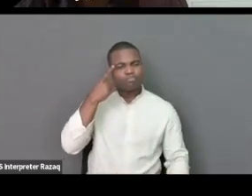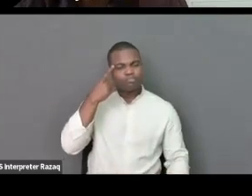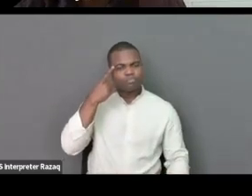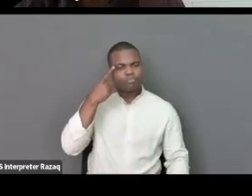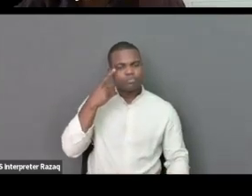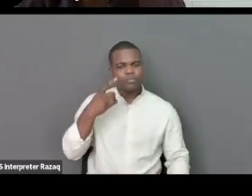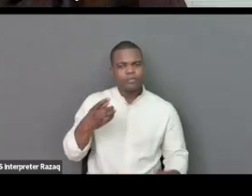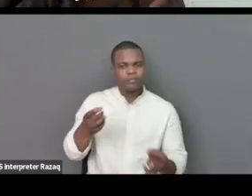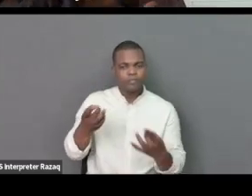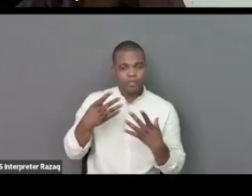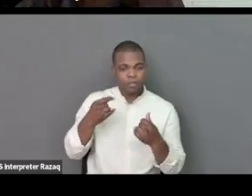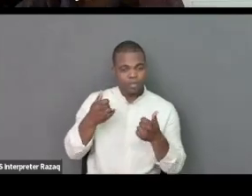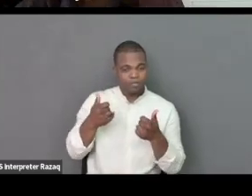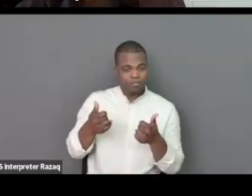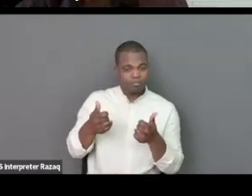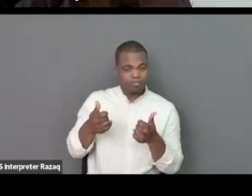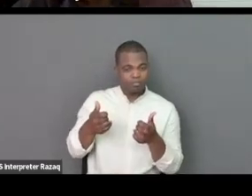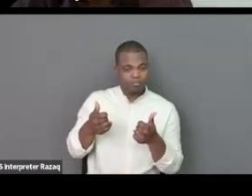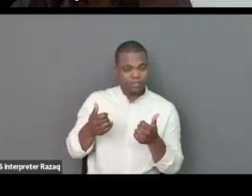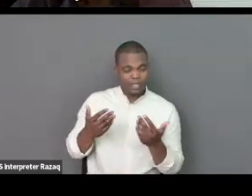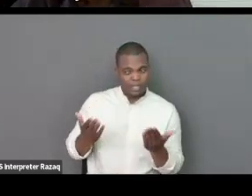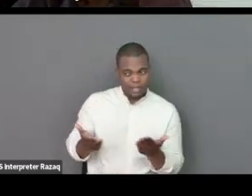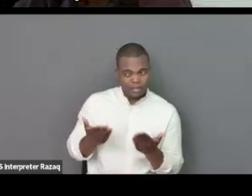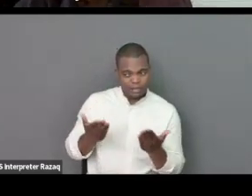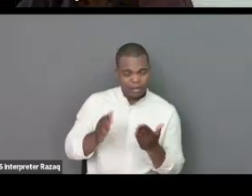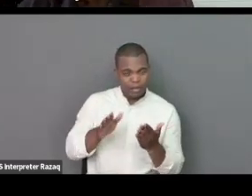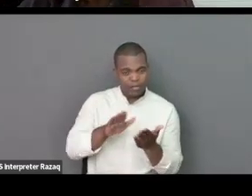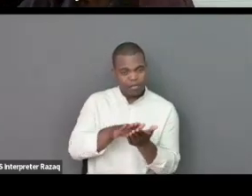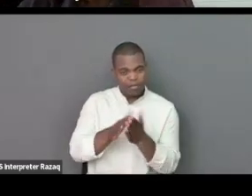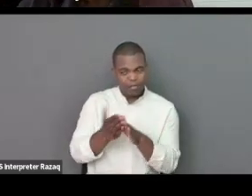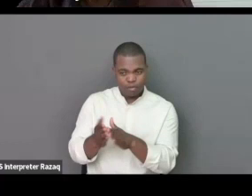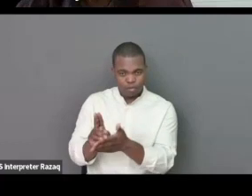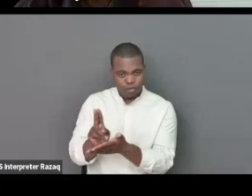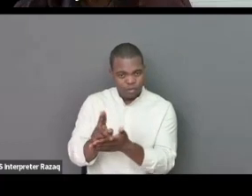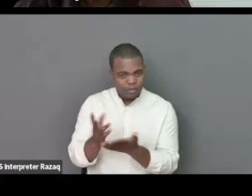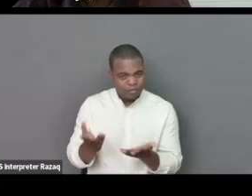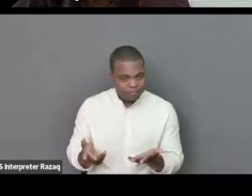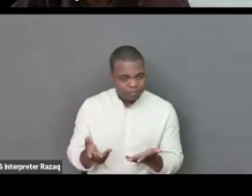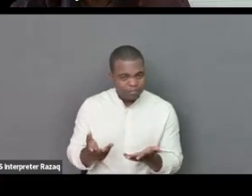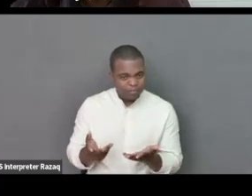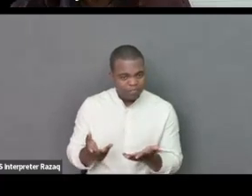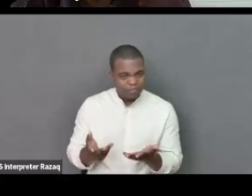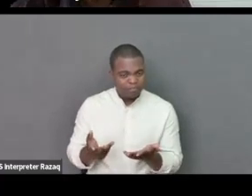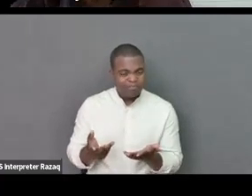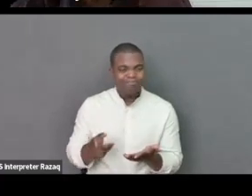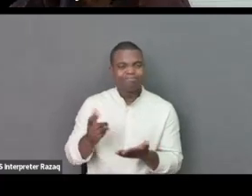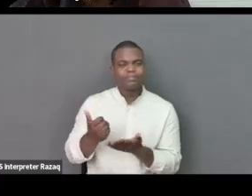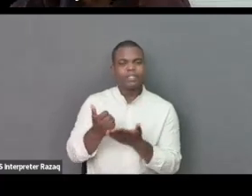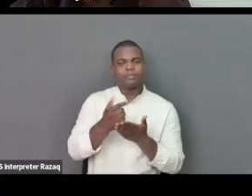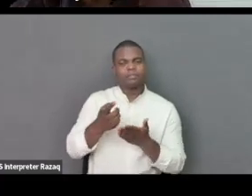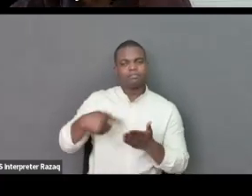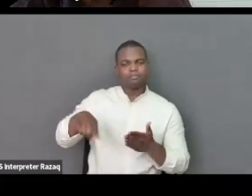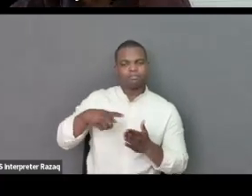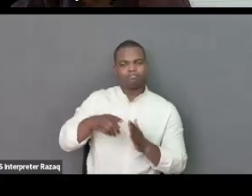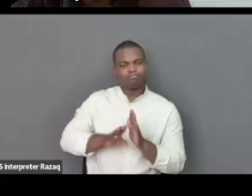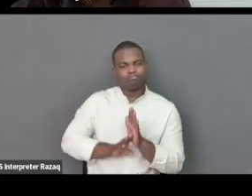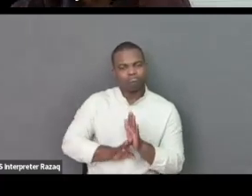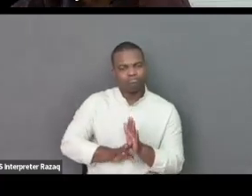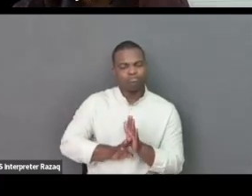kind of increasing the knowledge of the users is also, then, in the long run, hopefully, affecting the